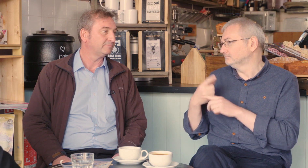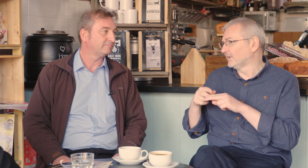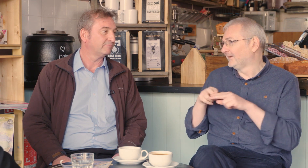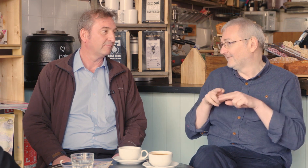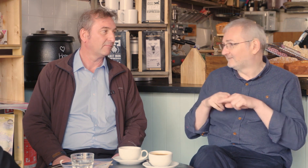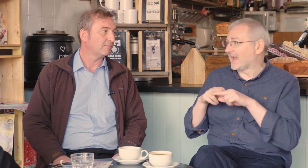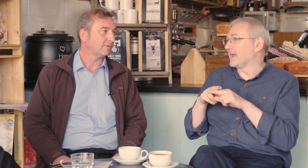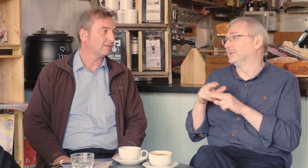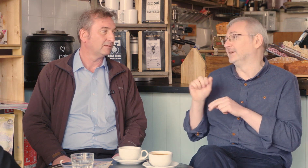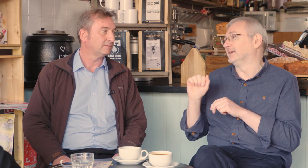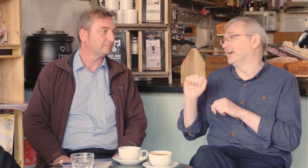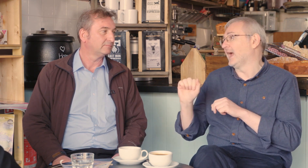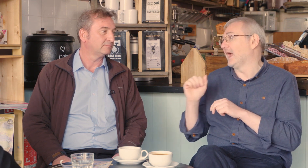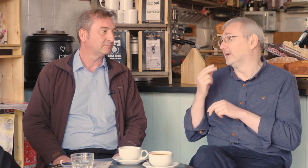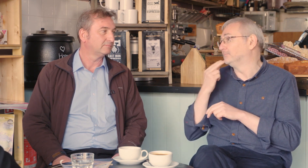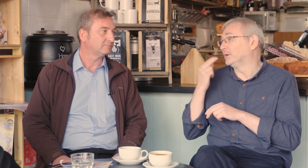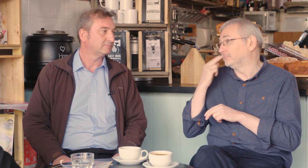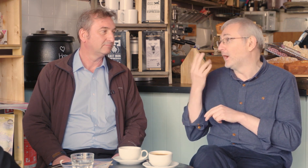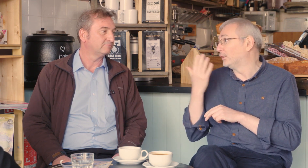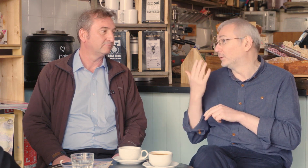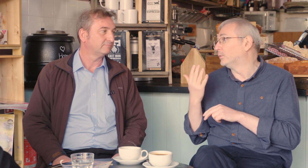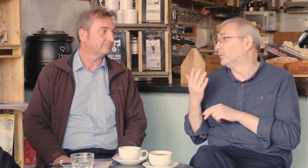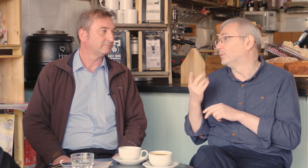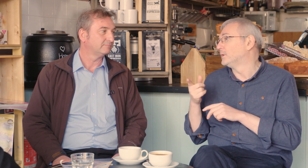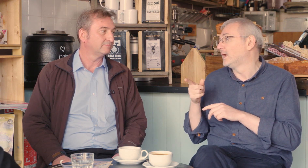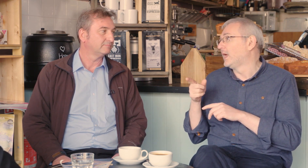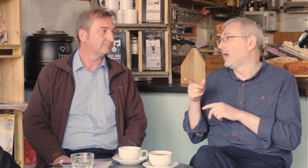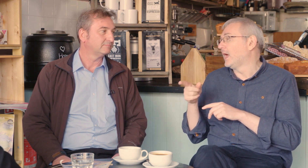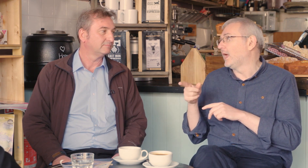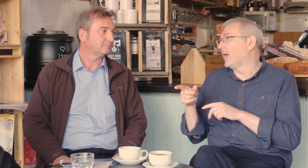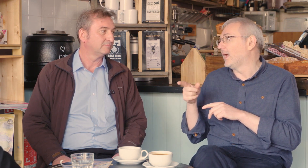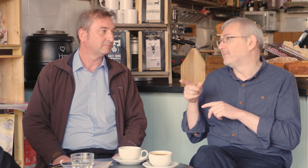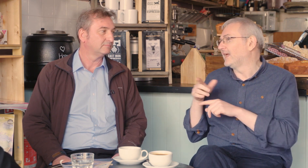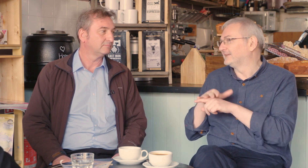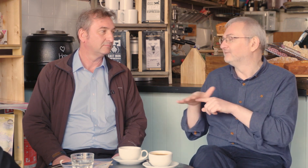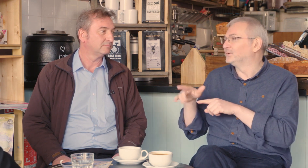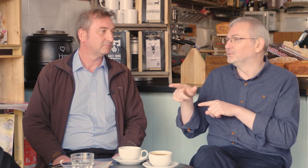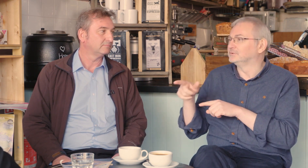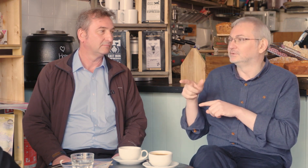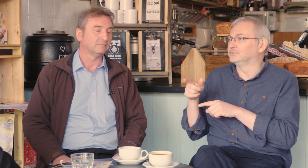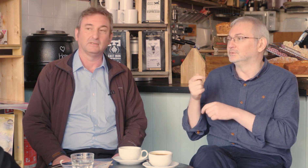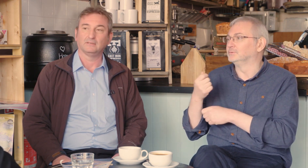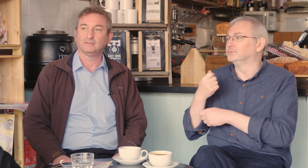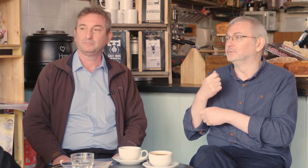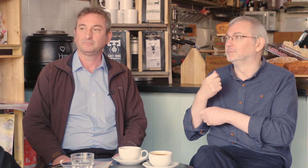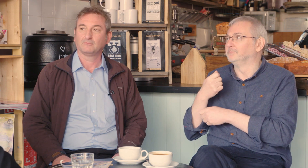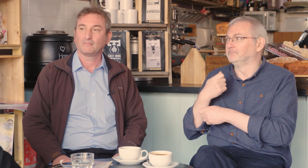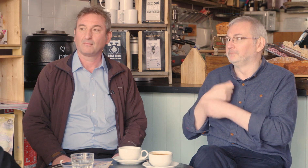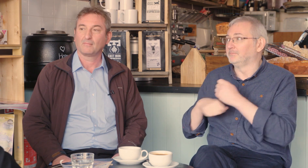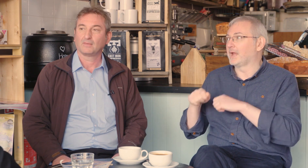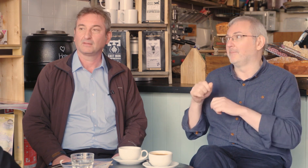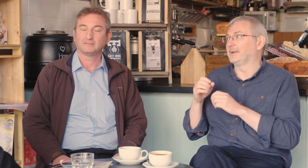your upbringing, family, Boston Spa School. All of that has had a bearing on who you've become -